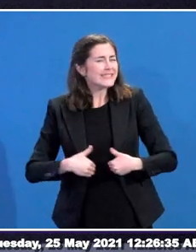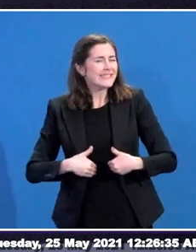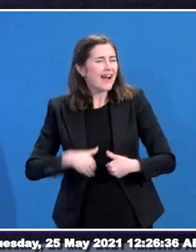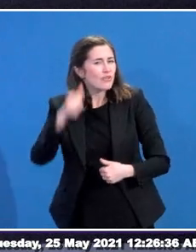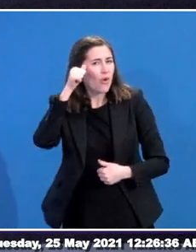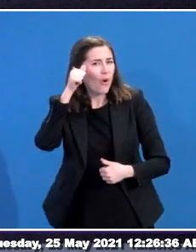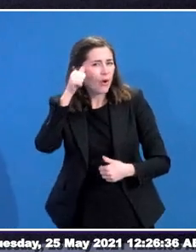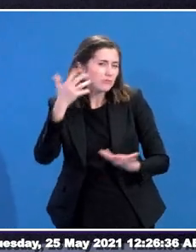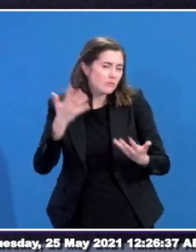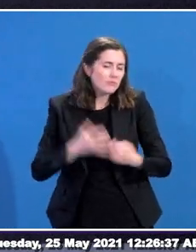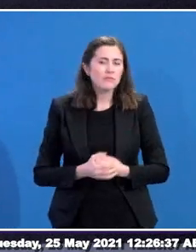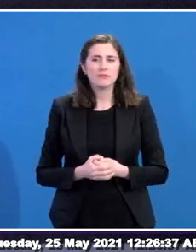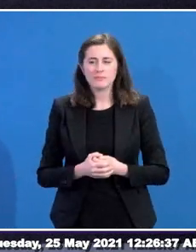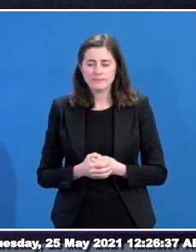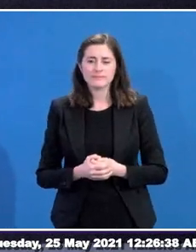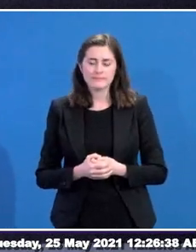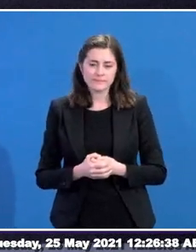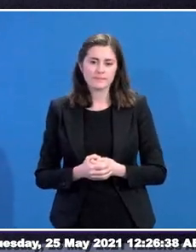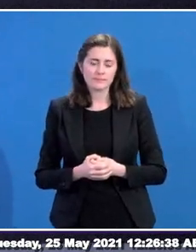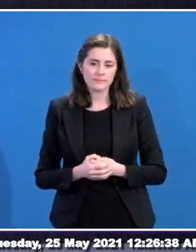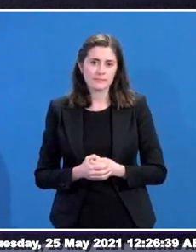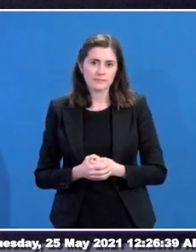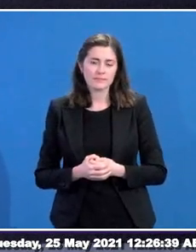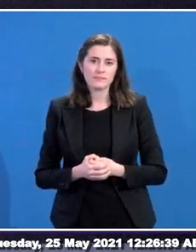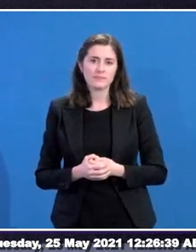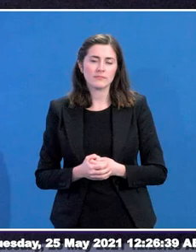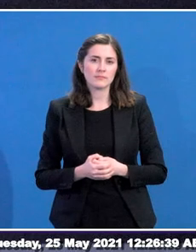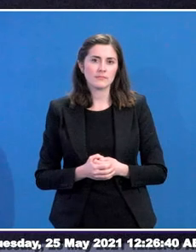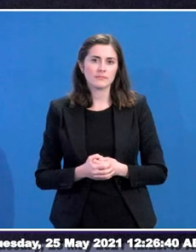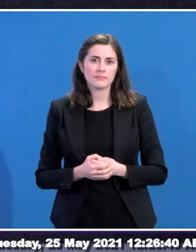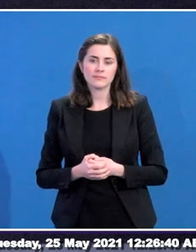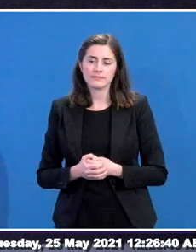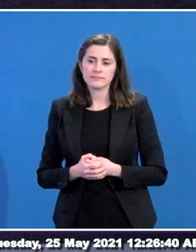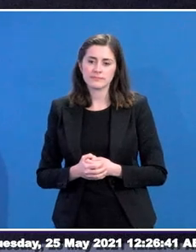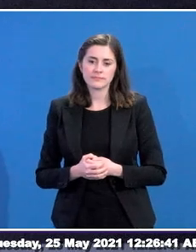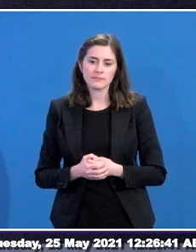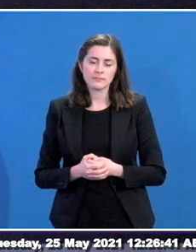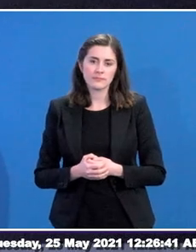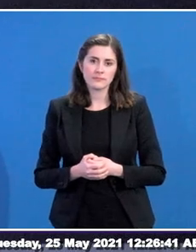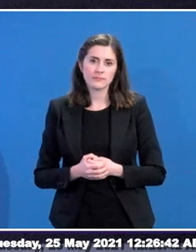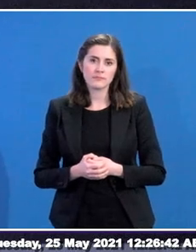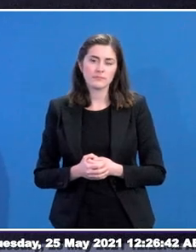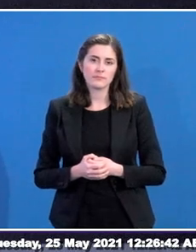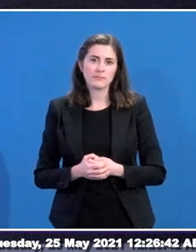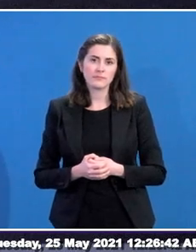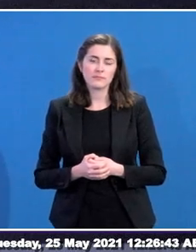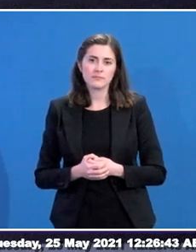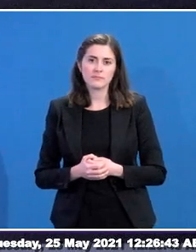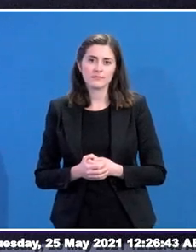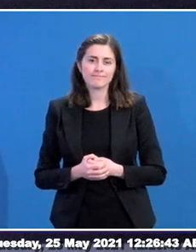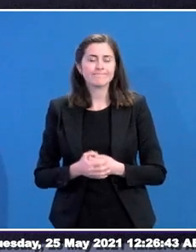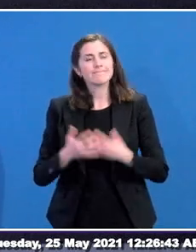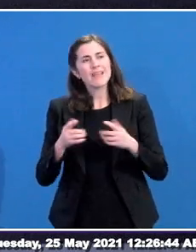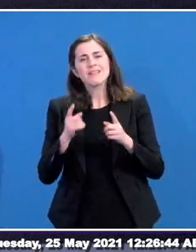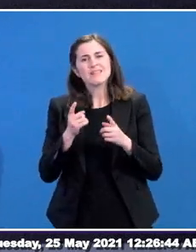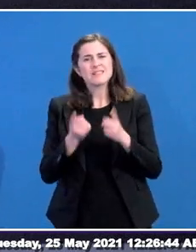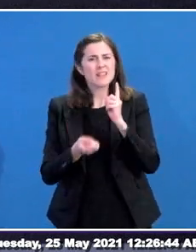And there were also times, that, you know, when we would go to visit